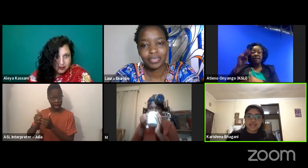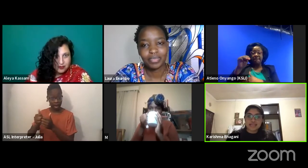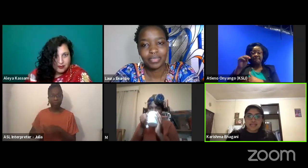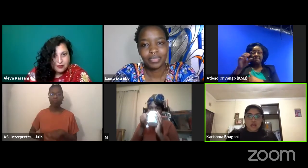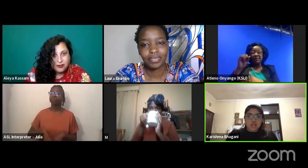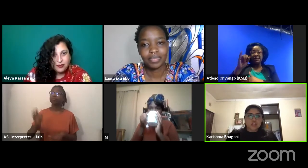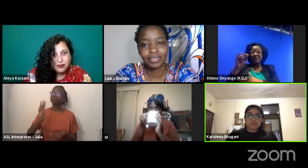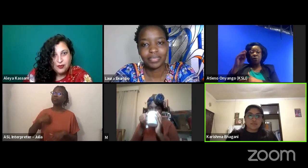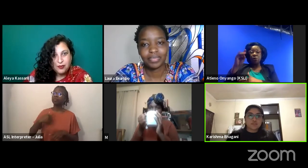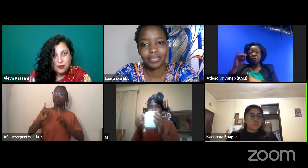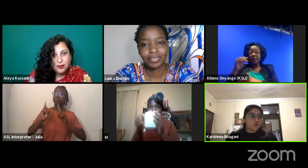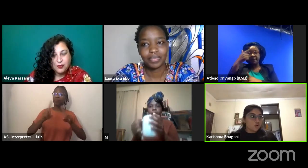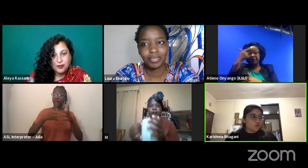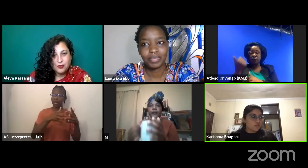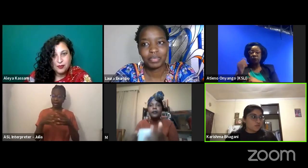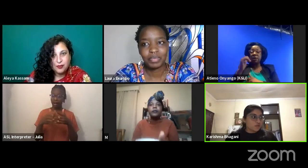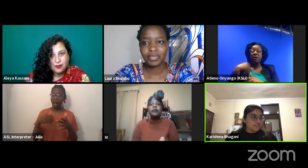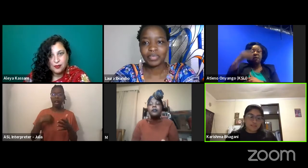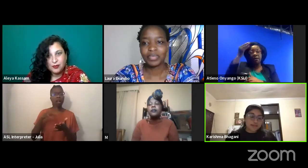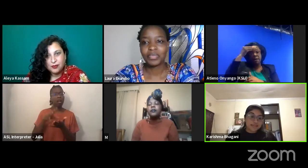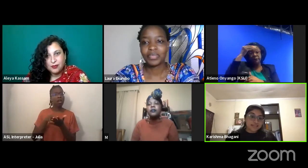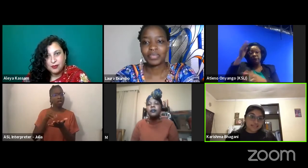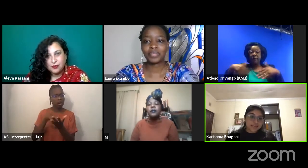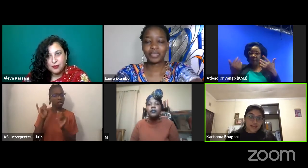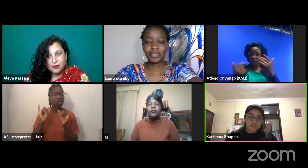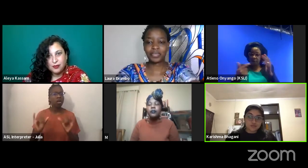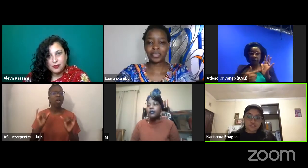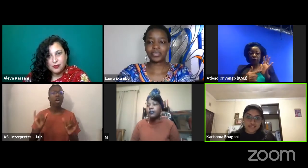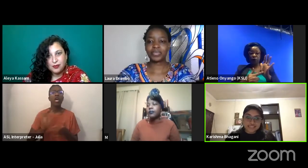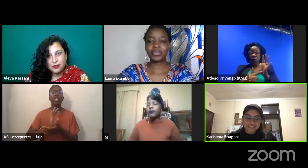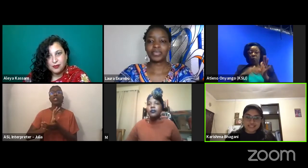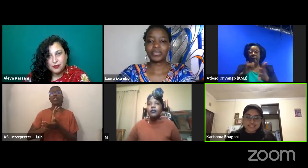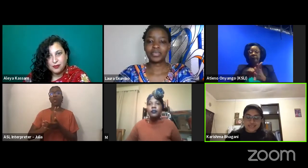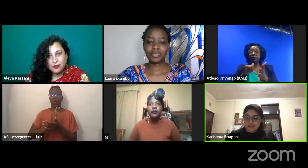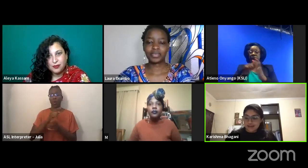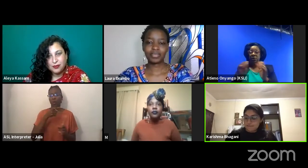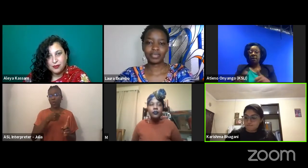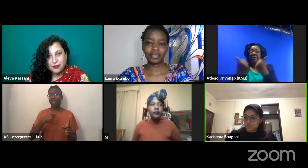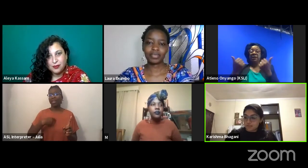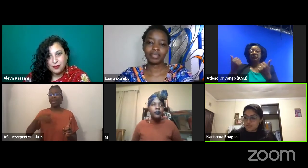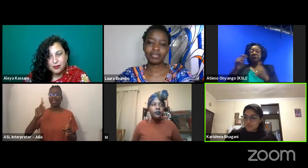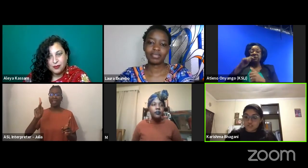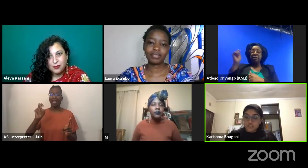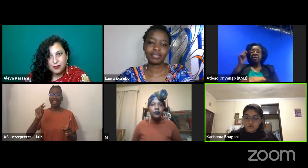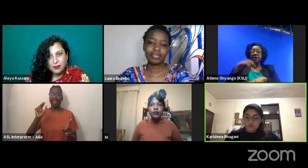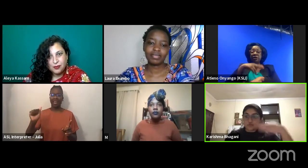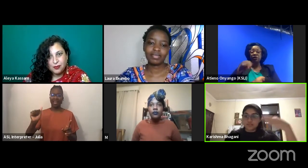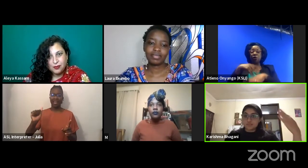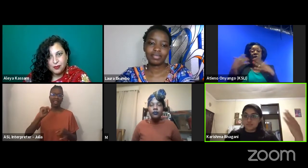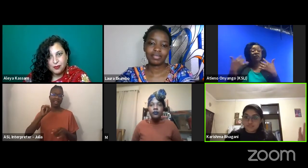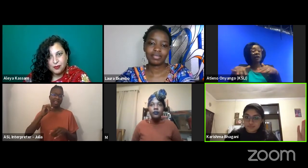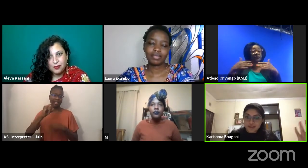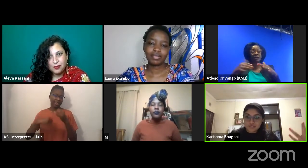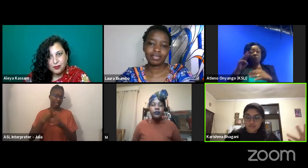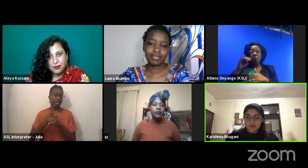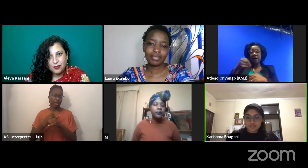I had learned about the show that was happening at the Kenyan National Theater. Wanjiku, who was a previous panelist of ours,